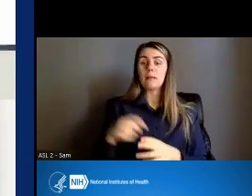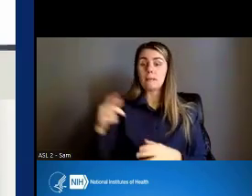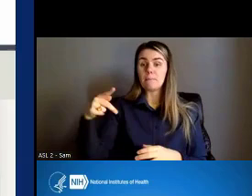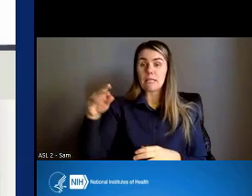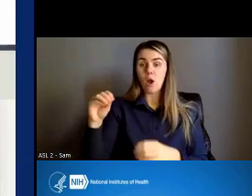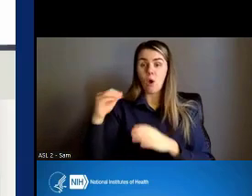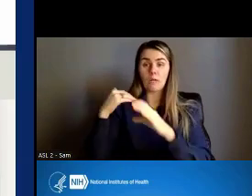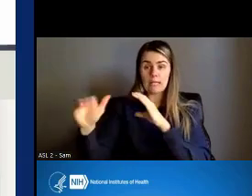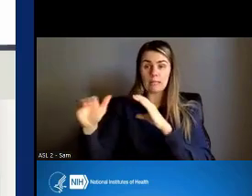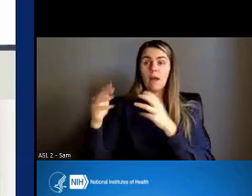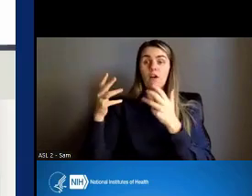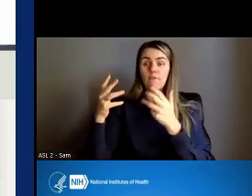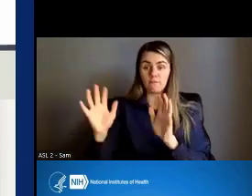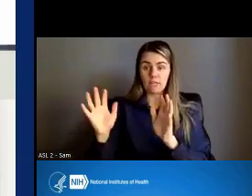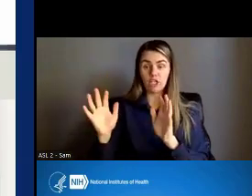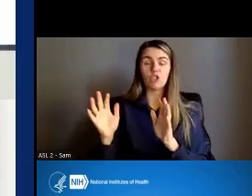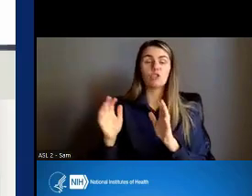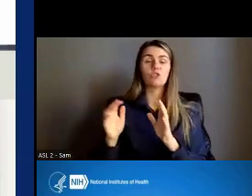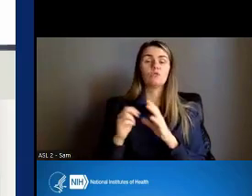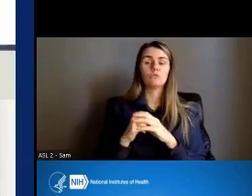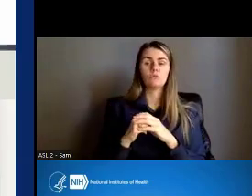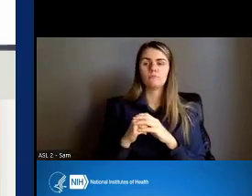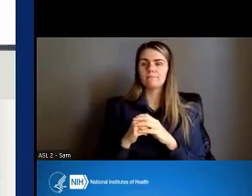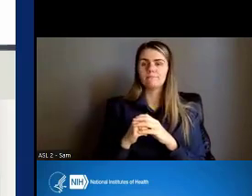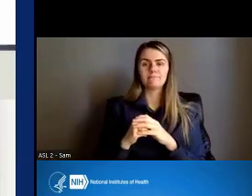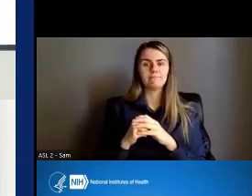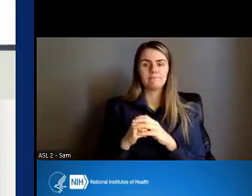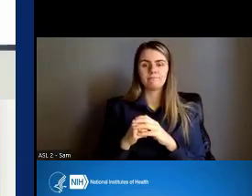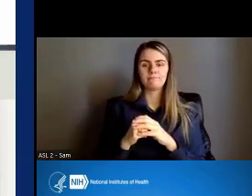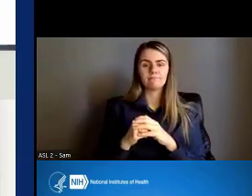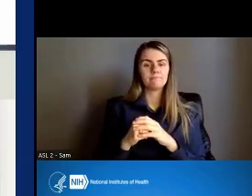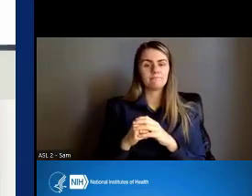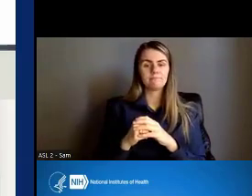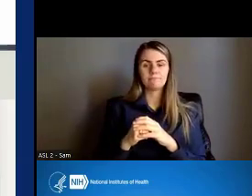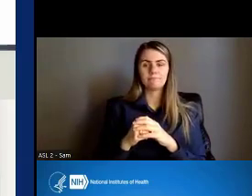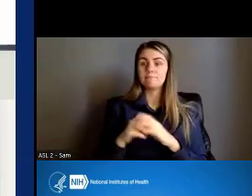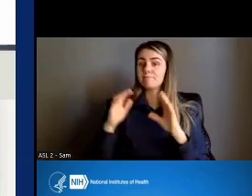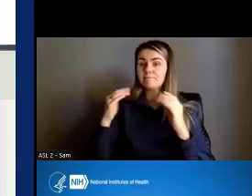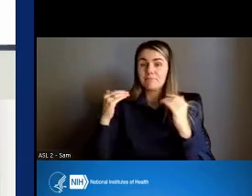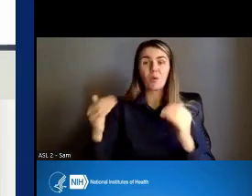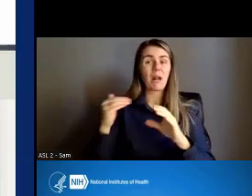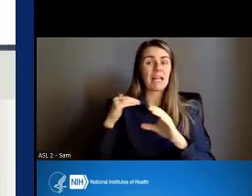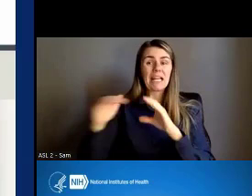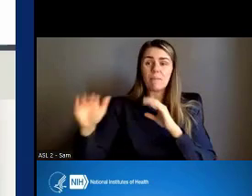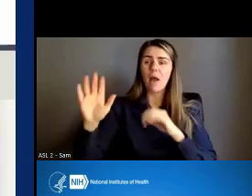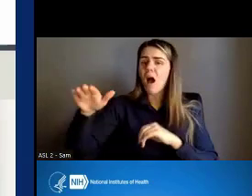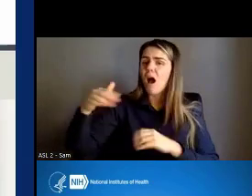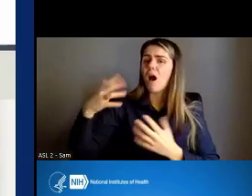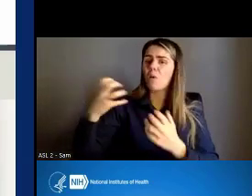that this is a good place to start, don't just send and e-mail and say, "I'd like to set up an appointment to talk to you about an application."